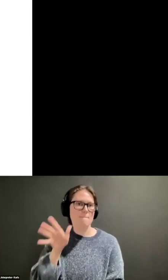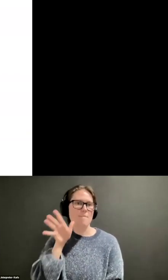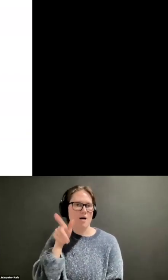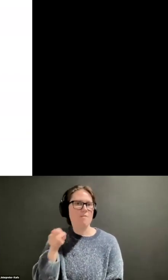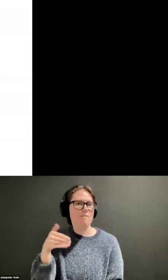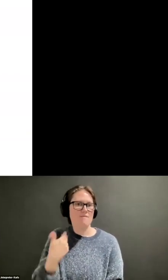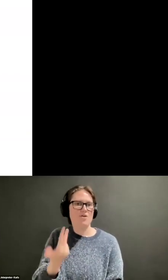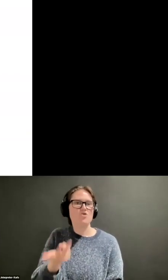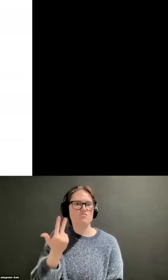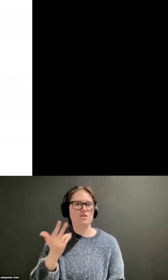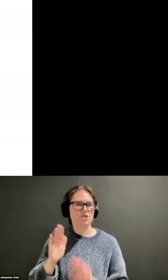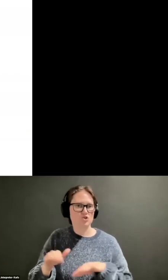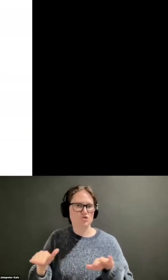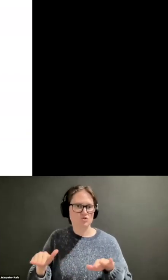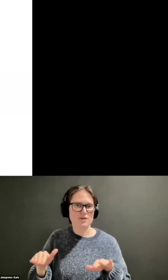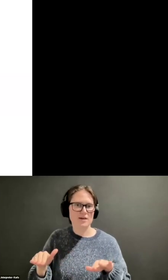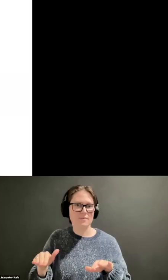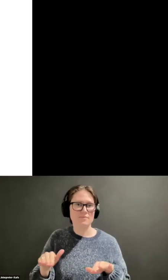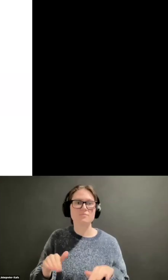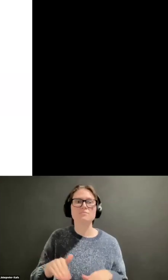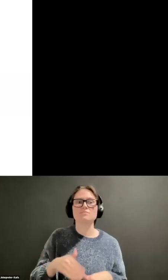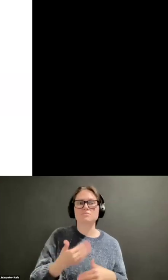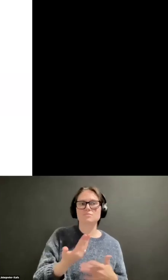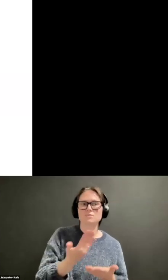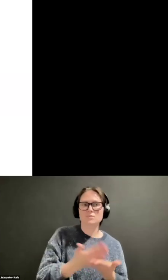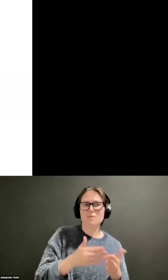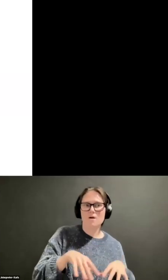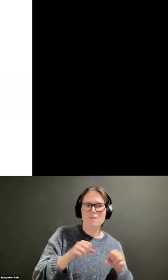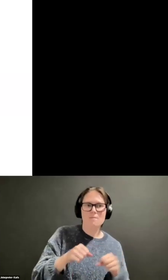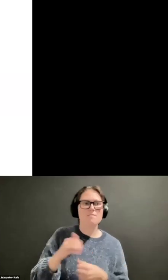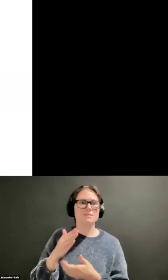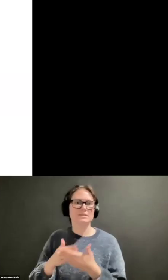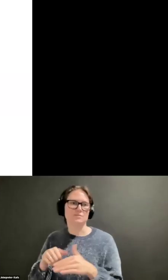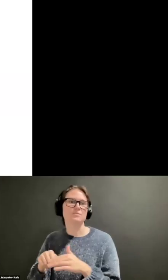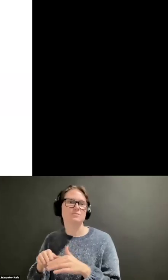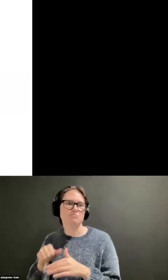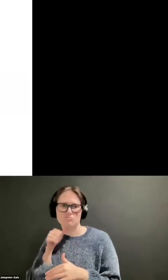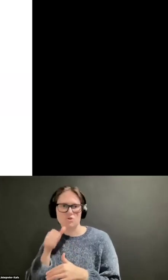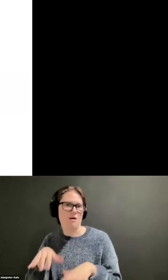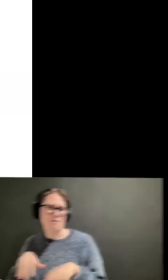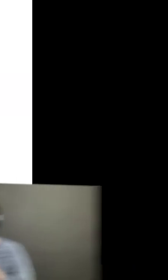adopted and not adopted. Thank you so much, Kara, for joining us today.